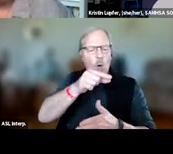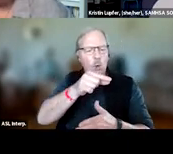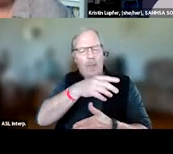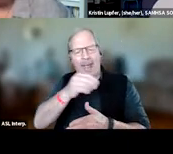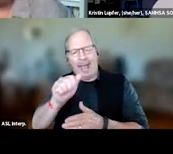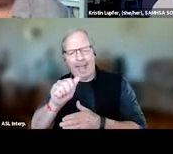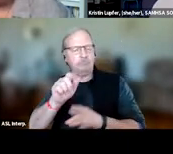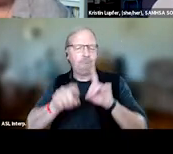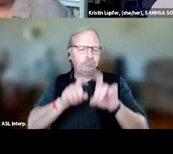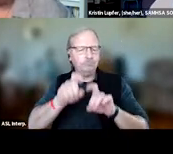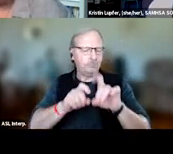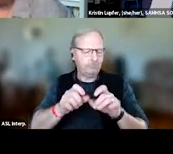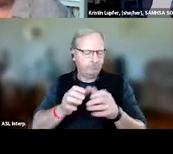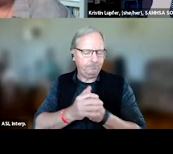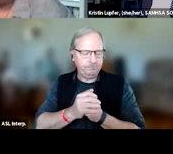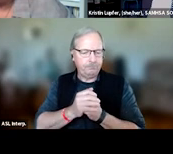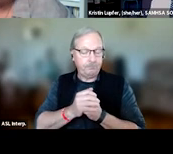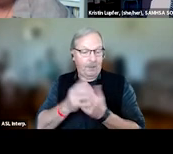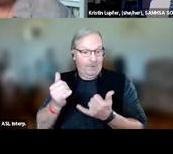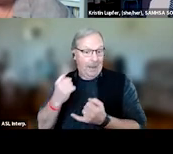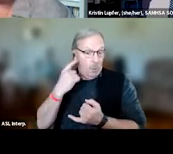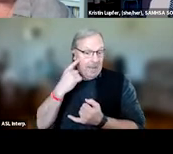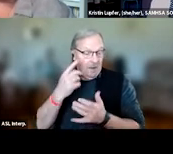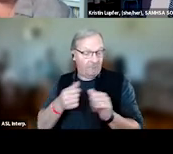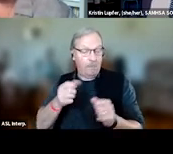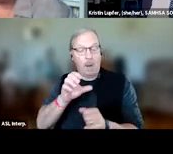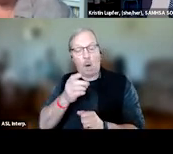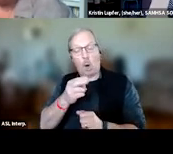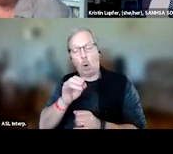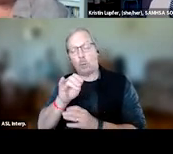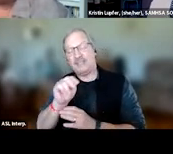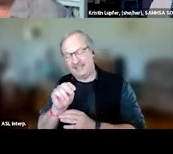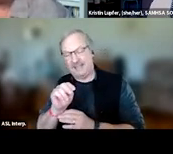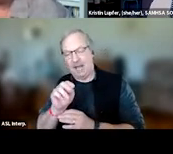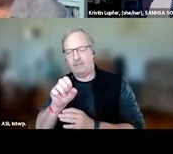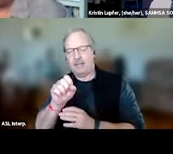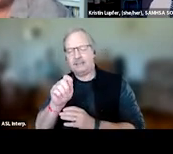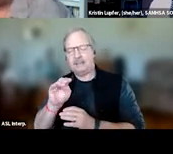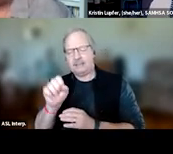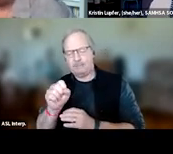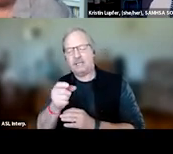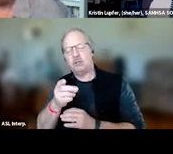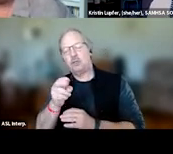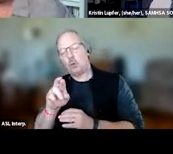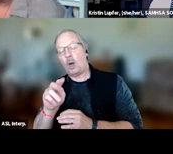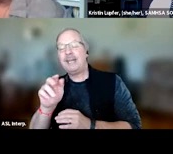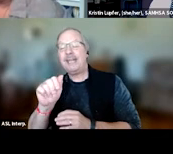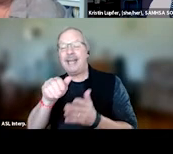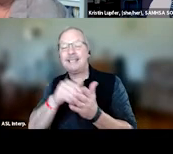So right now we are gonna hear from Kristen of the SAMHSA Ortiz Center project director, who will talk about,